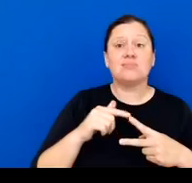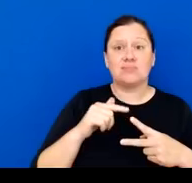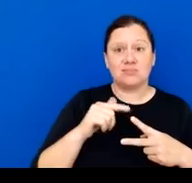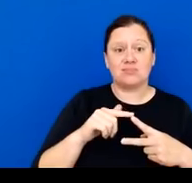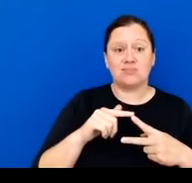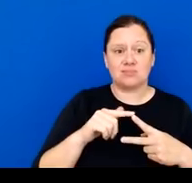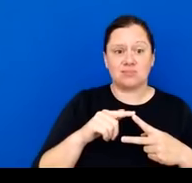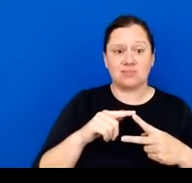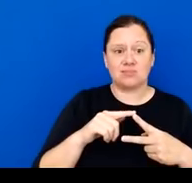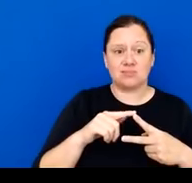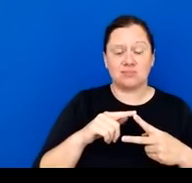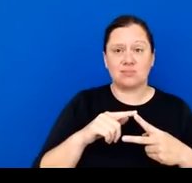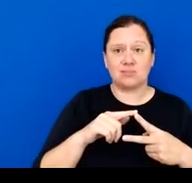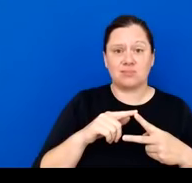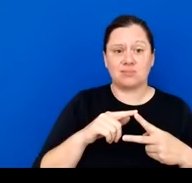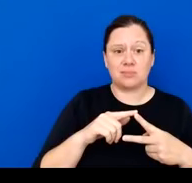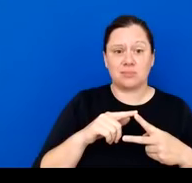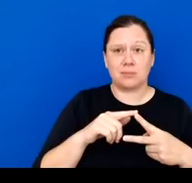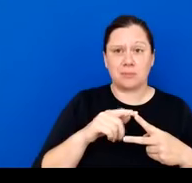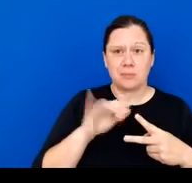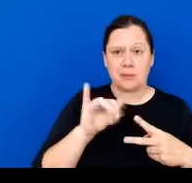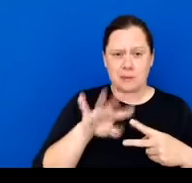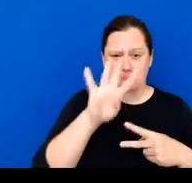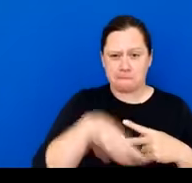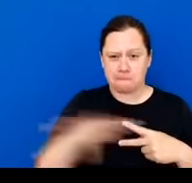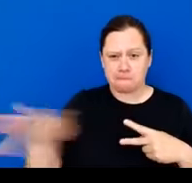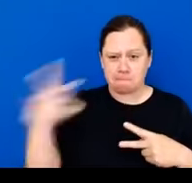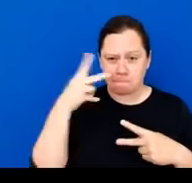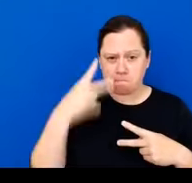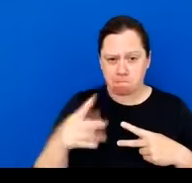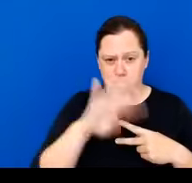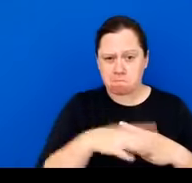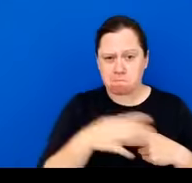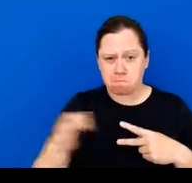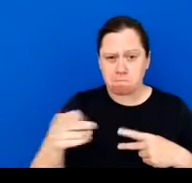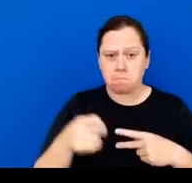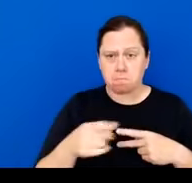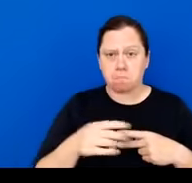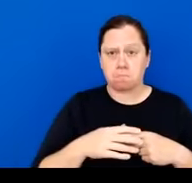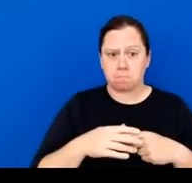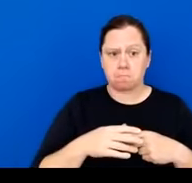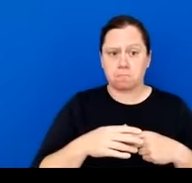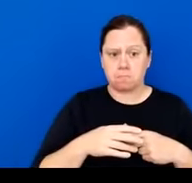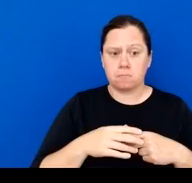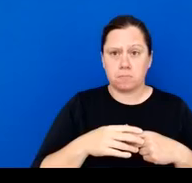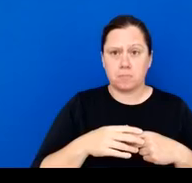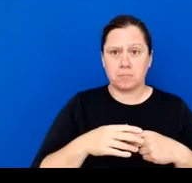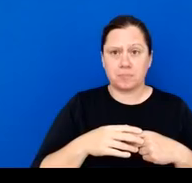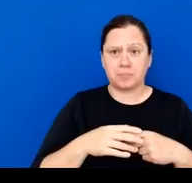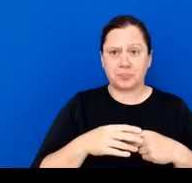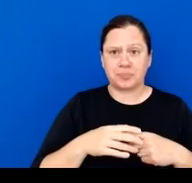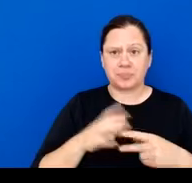here's our weather matrix and I work with this with our FBAN uh Stuart Turner will be up who will be up next um